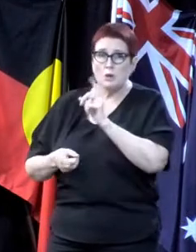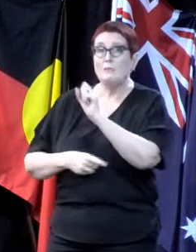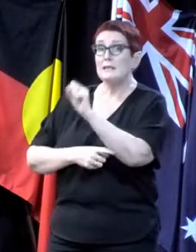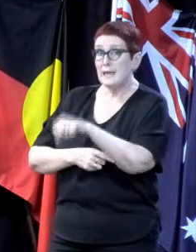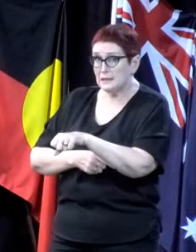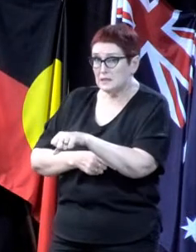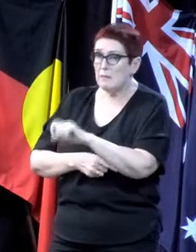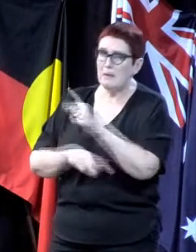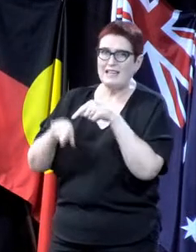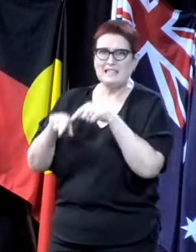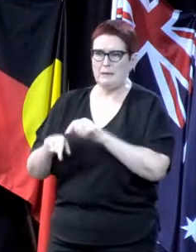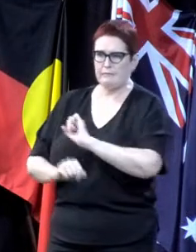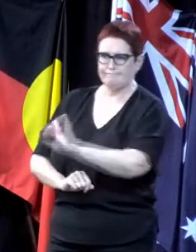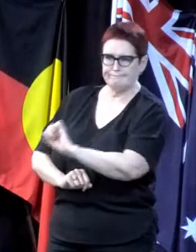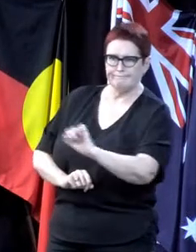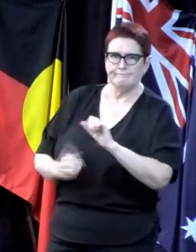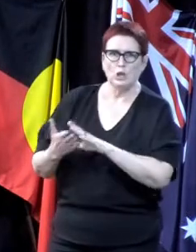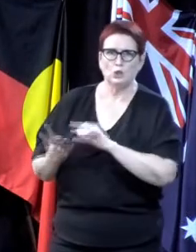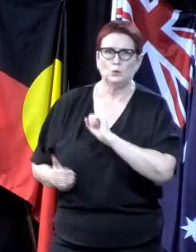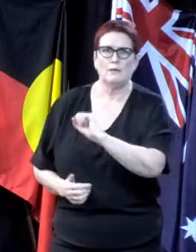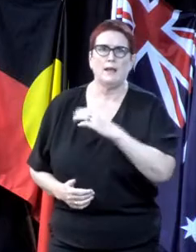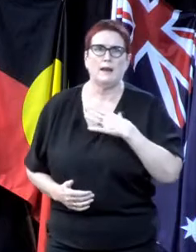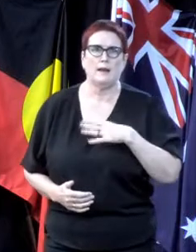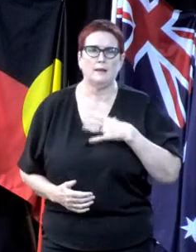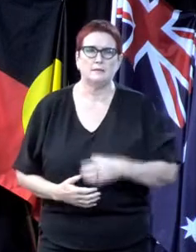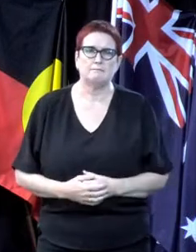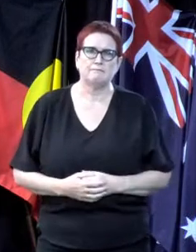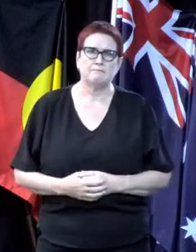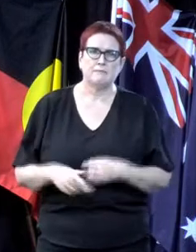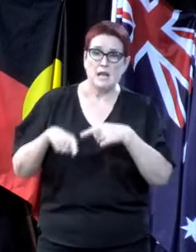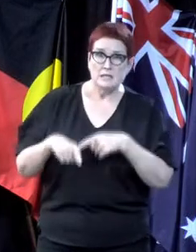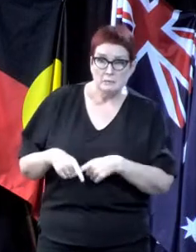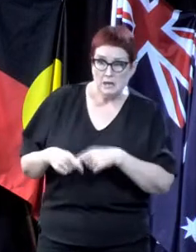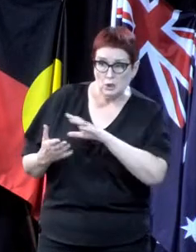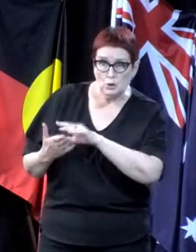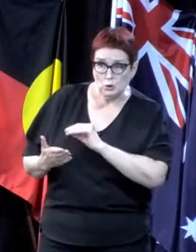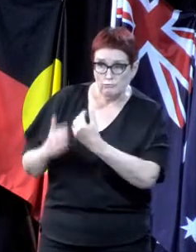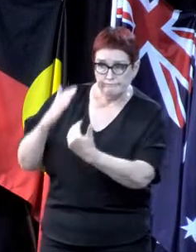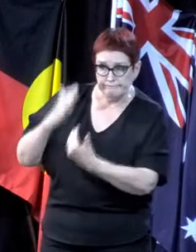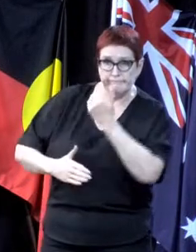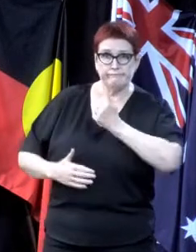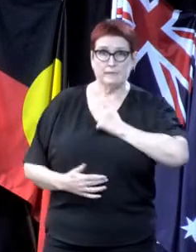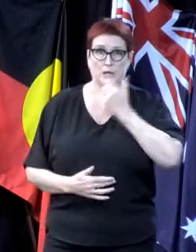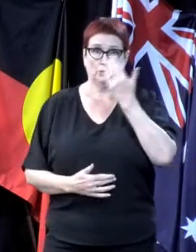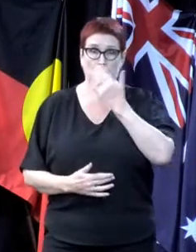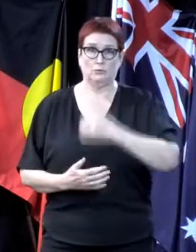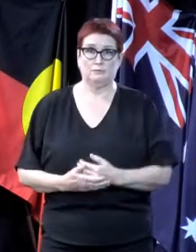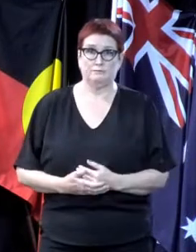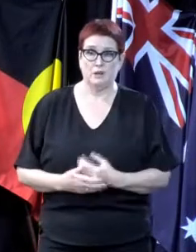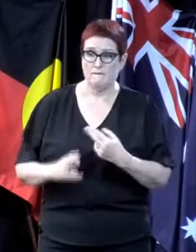It depends on the individual's needs. It depends on the individual that arrives at our school on that morning.